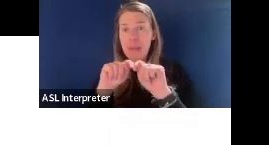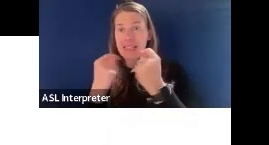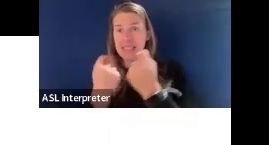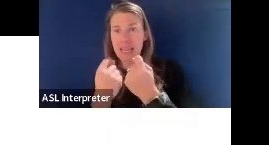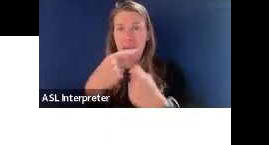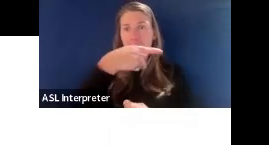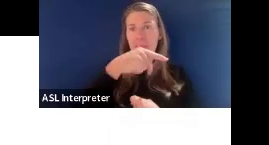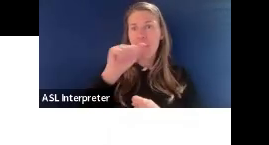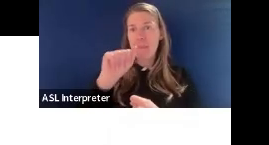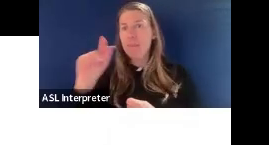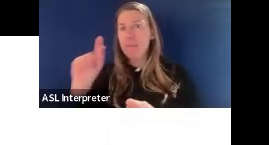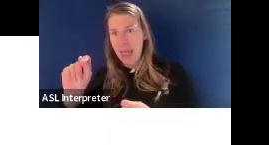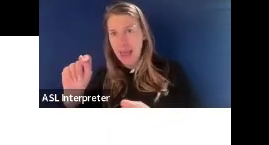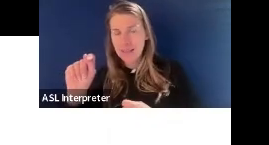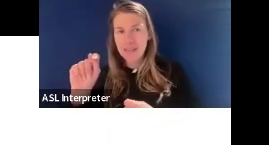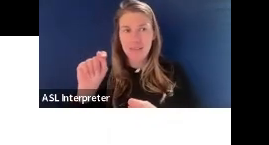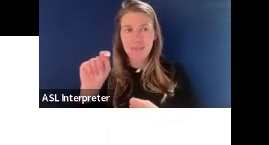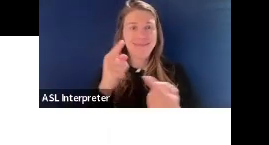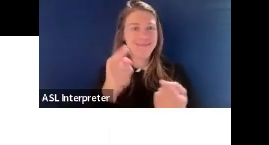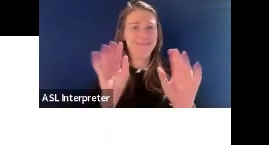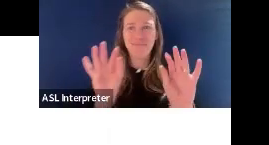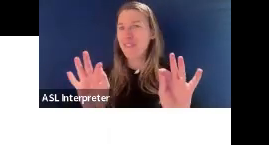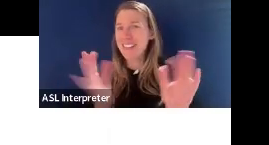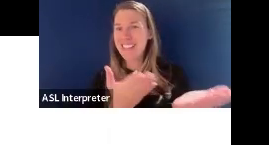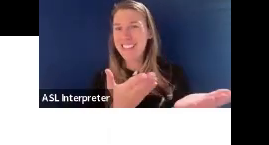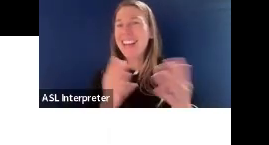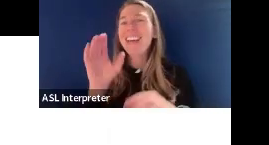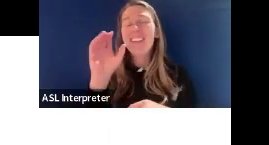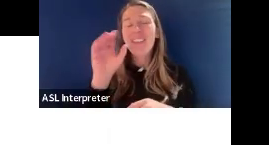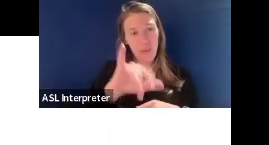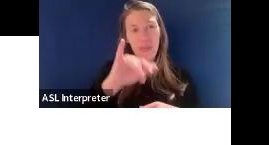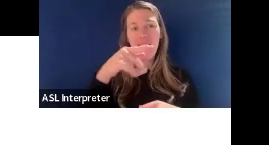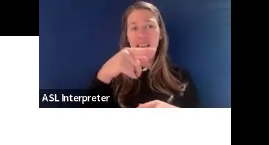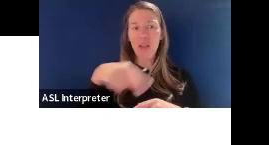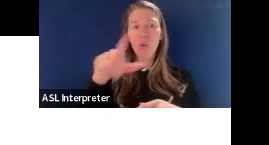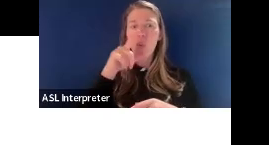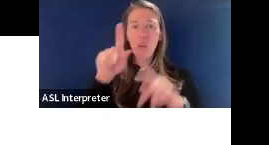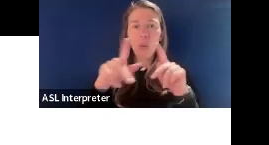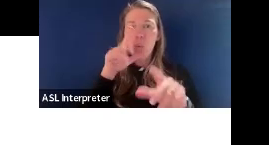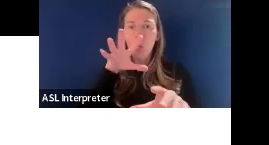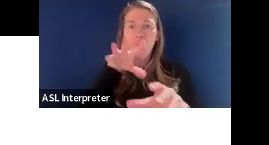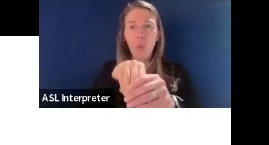It's a group of perfects, policy predators, stakeholders that I know Elian went over it.